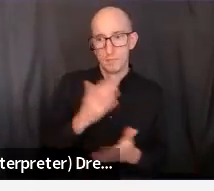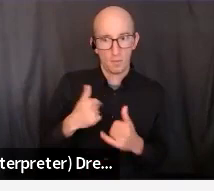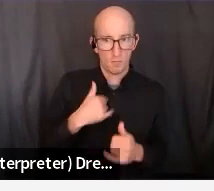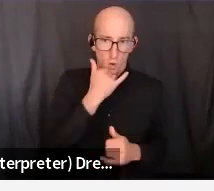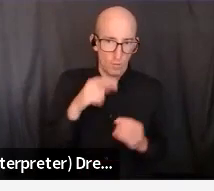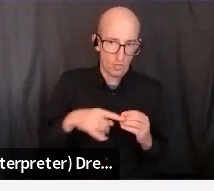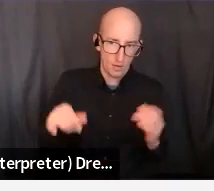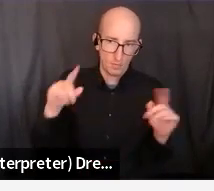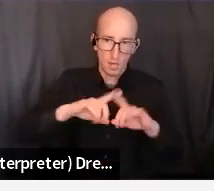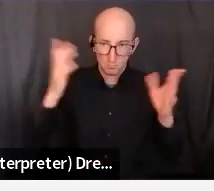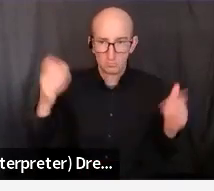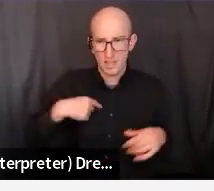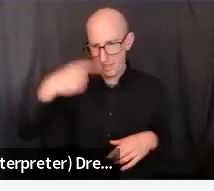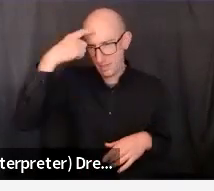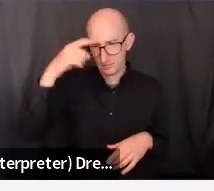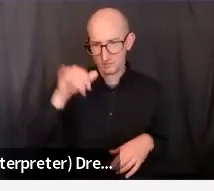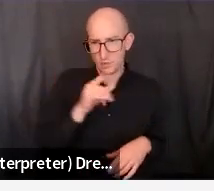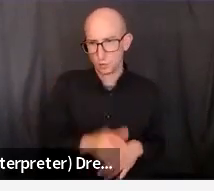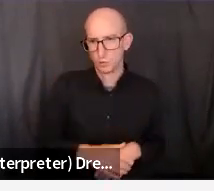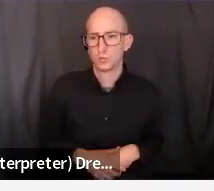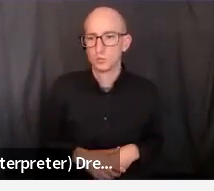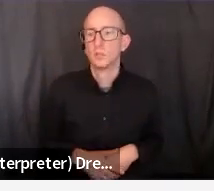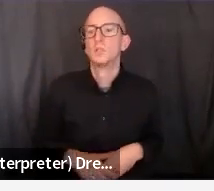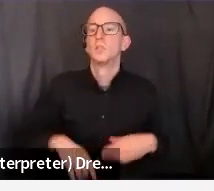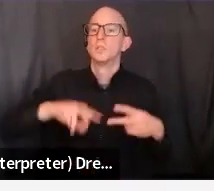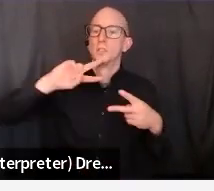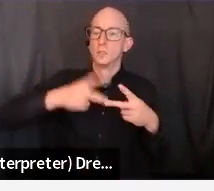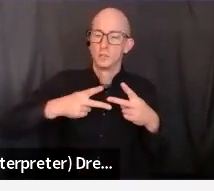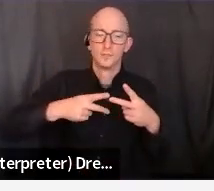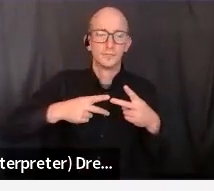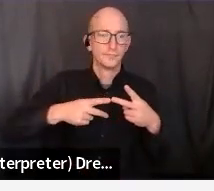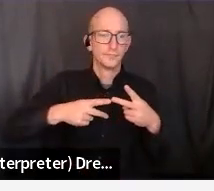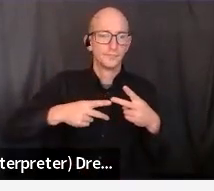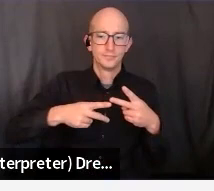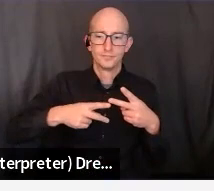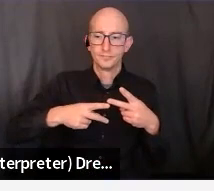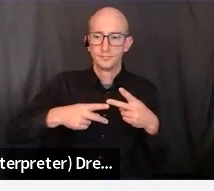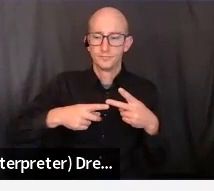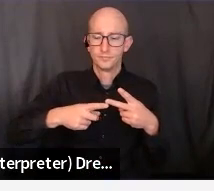project ends. And then our planning funds can be used to directly support this kind of work, to